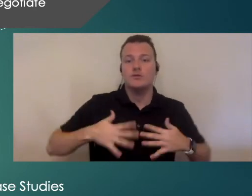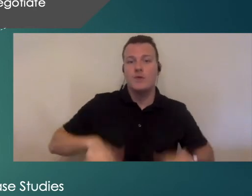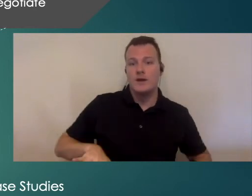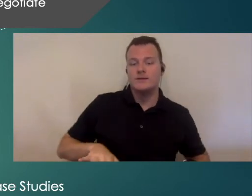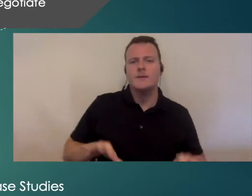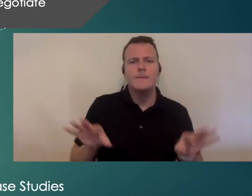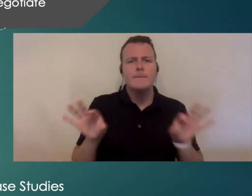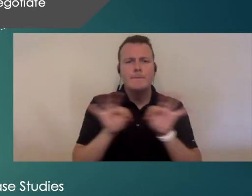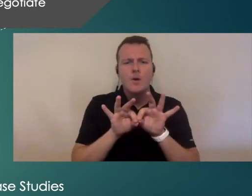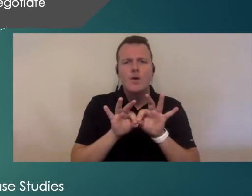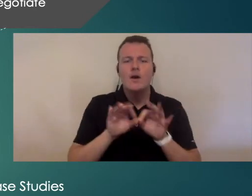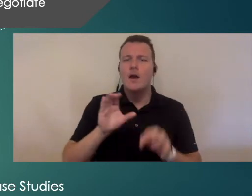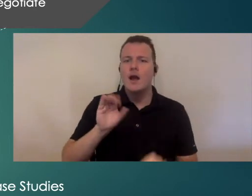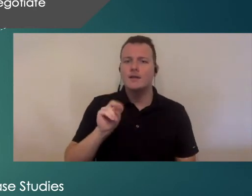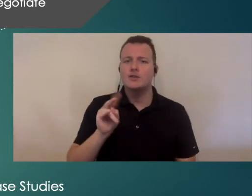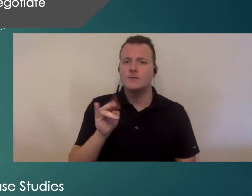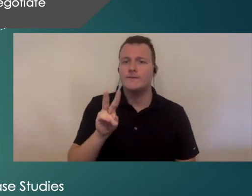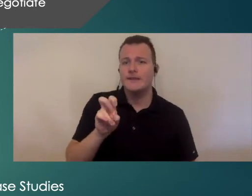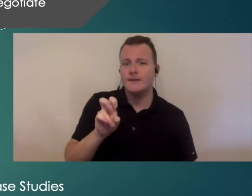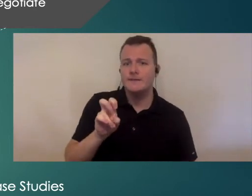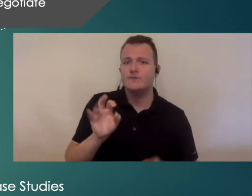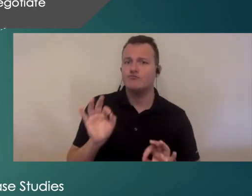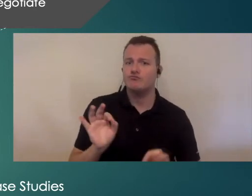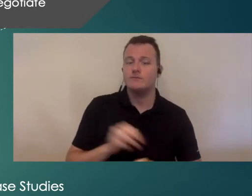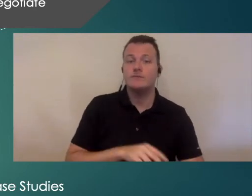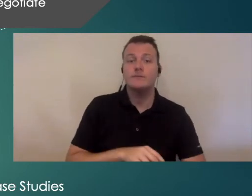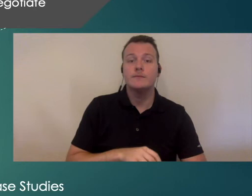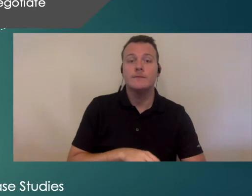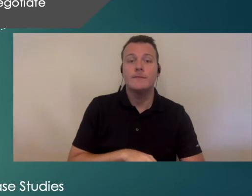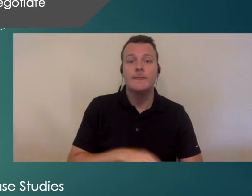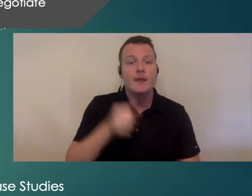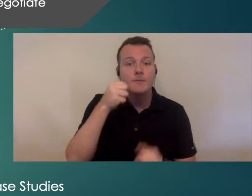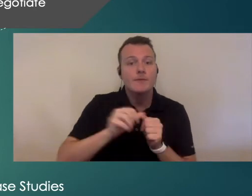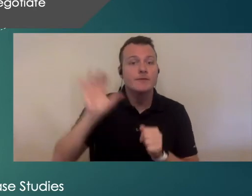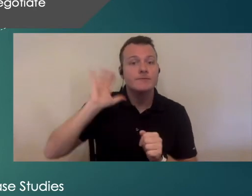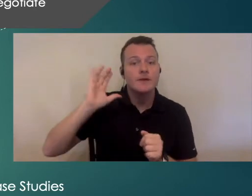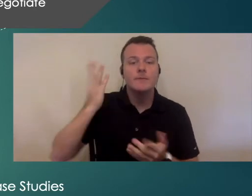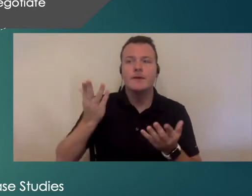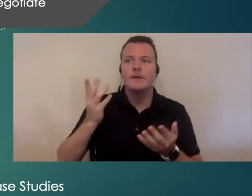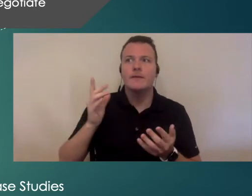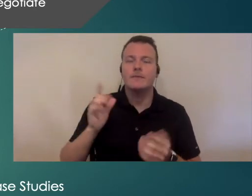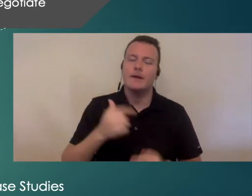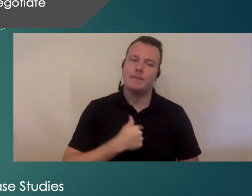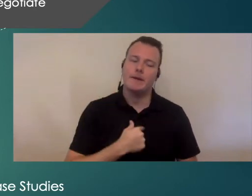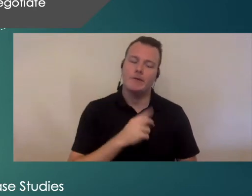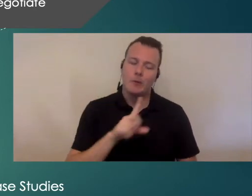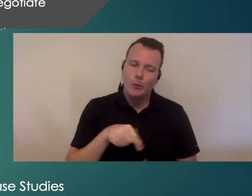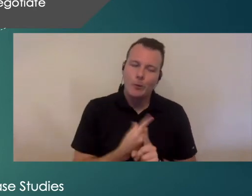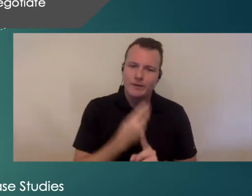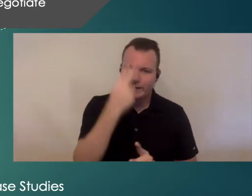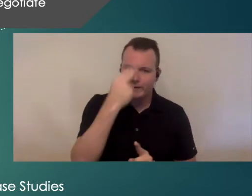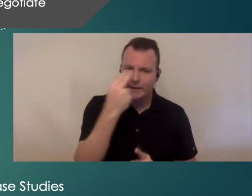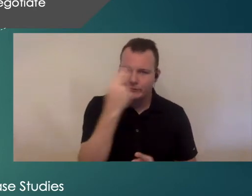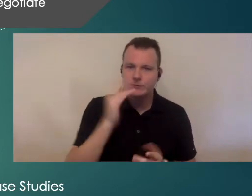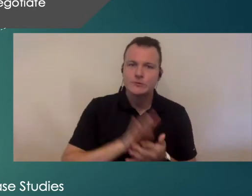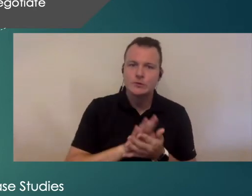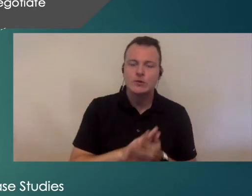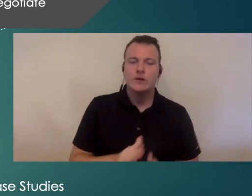sure that they are conservative. We all remember back in the day, you had to like hold, or maybe just me in Catholic school, you had to hold your hand down